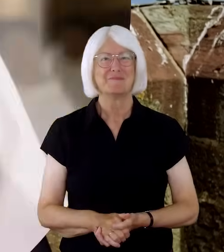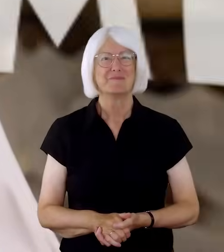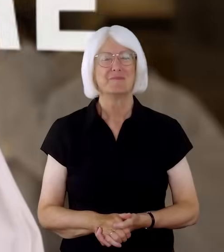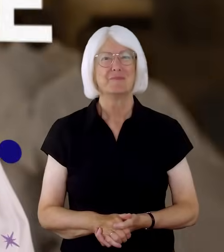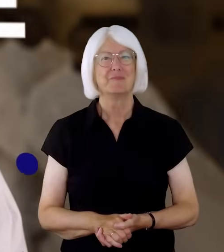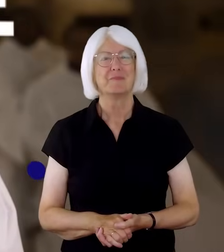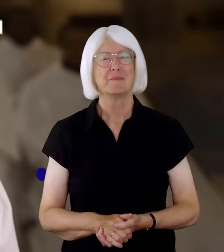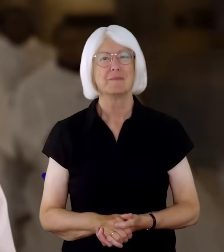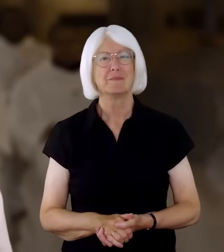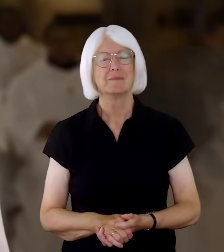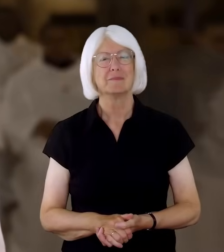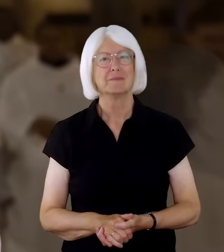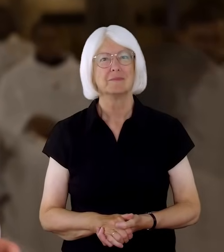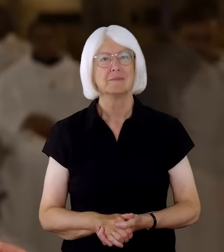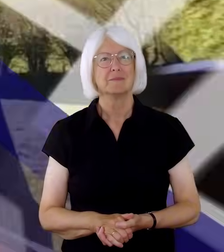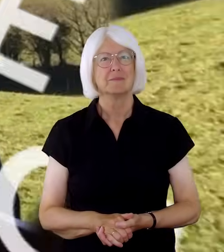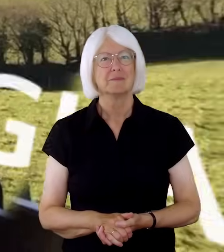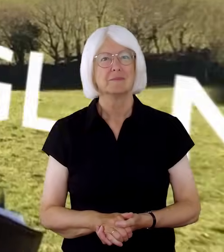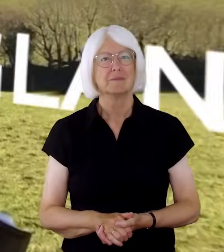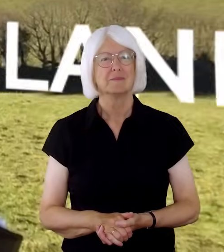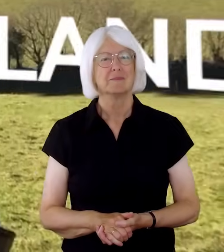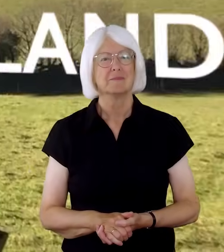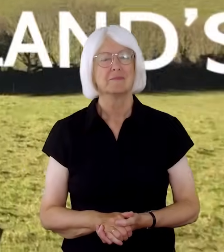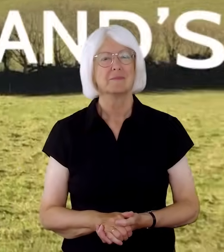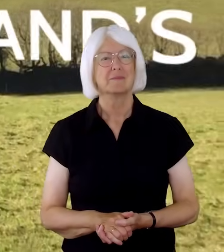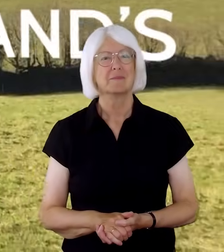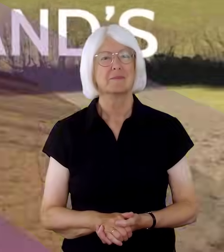With God, nothing will be impossible. For he is our God,